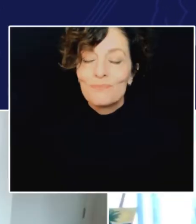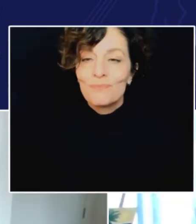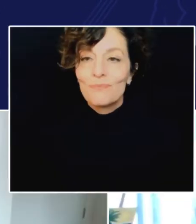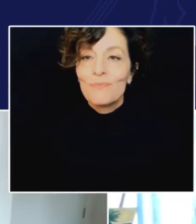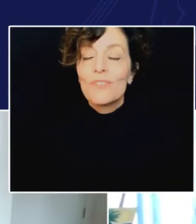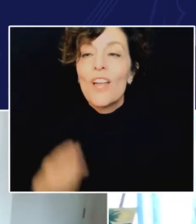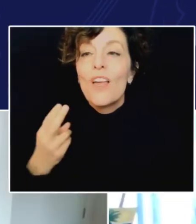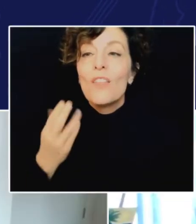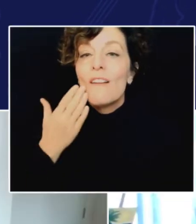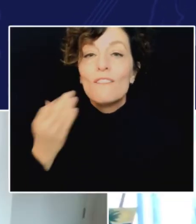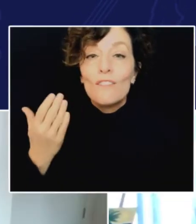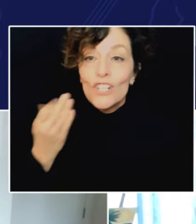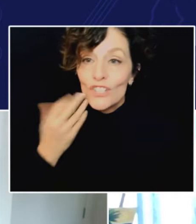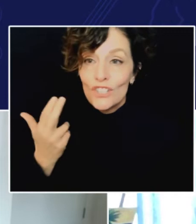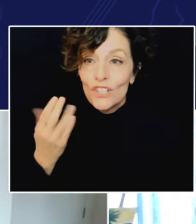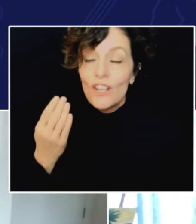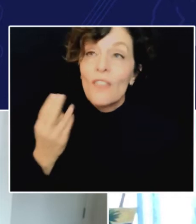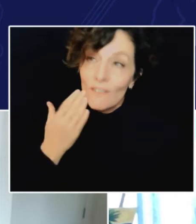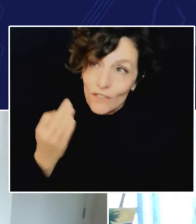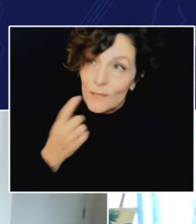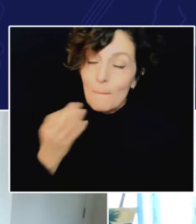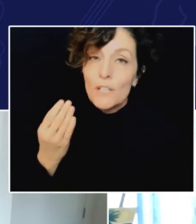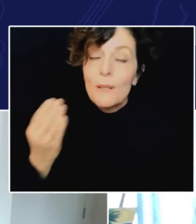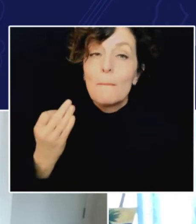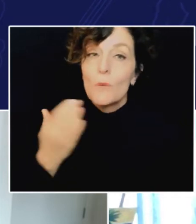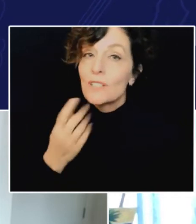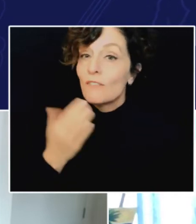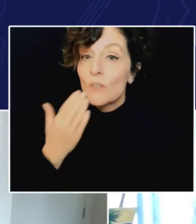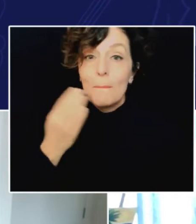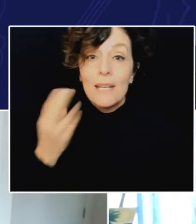[DR. RUFFIN]: The first surgeon to -- the first person (who was born Deaf)